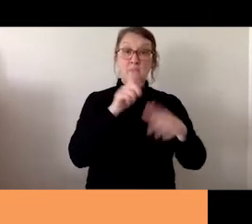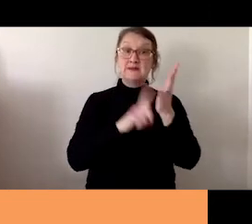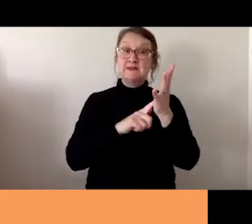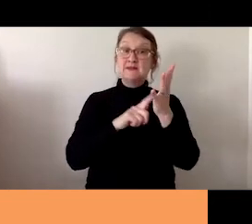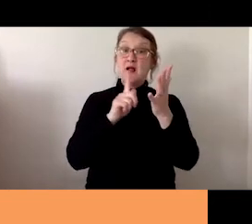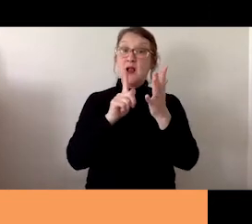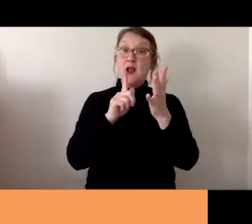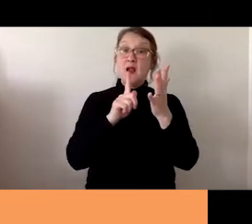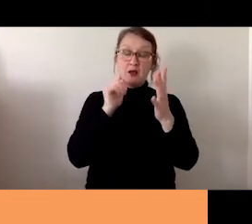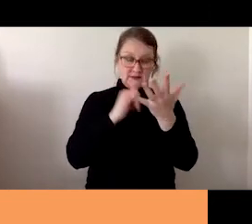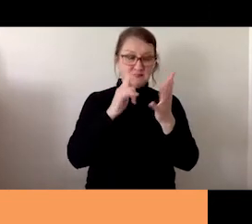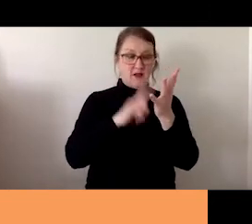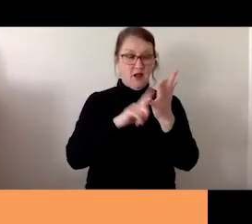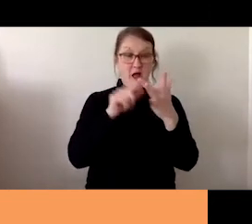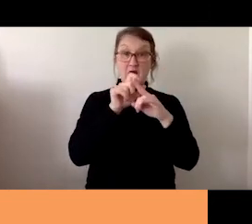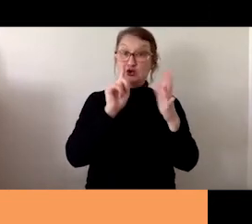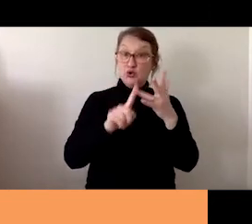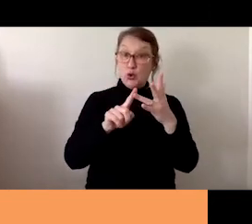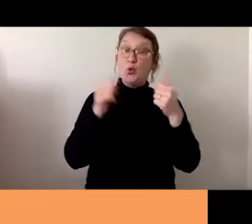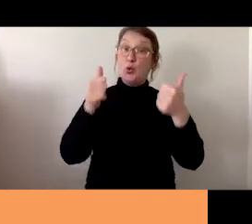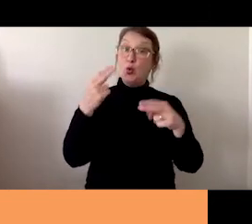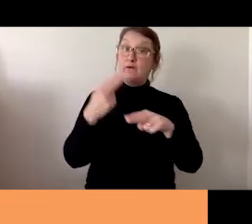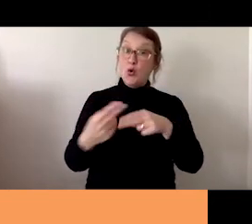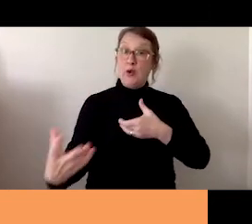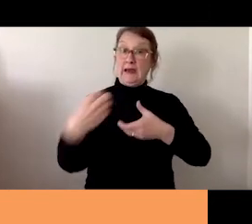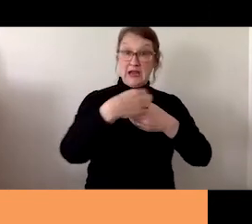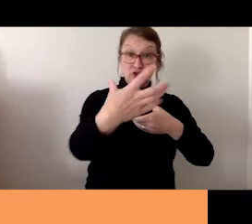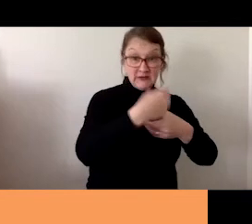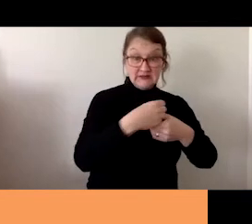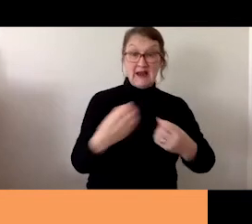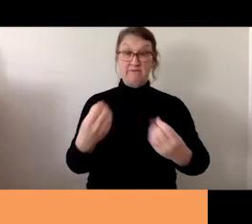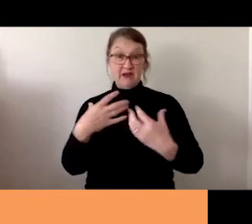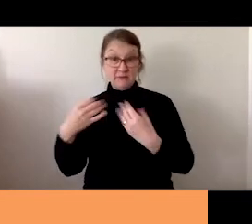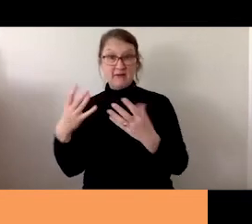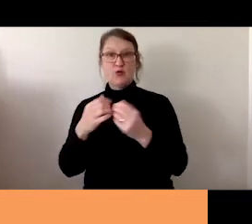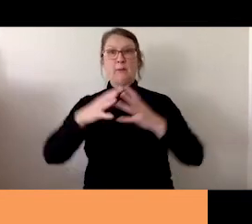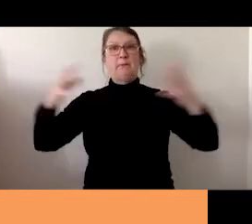voting, and other kinds of feedback from large communities online. The